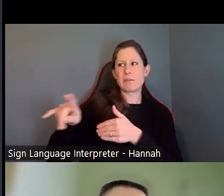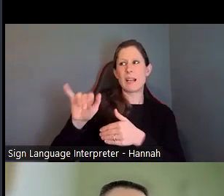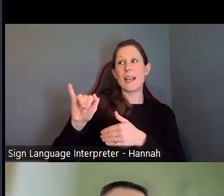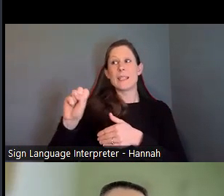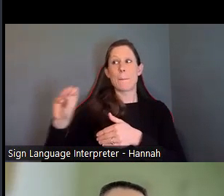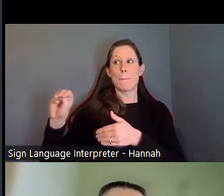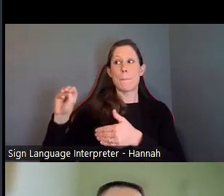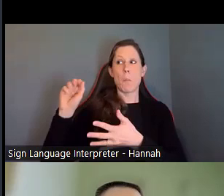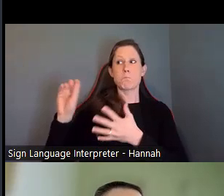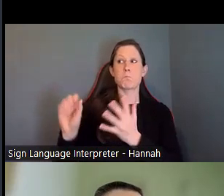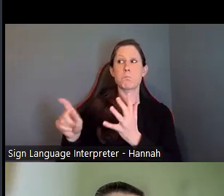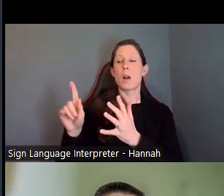Q -- question yourself.